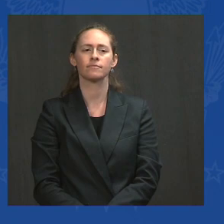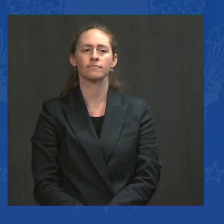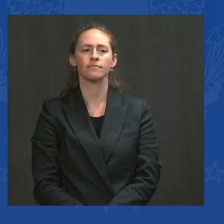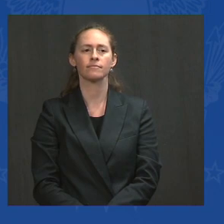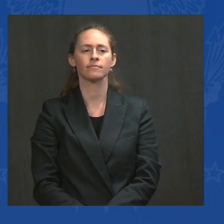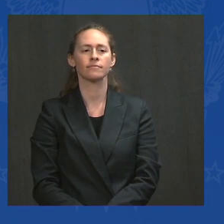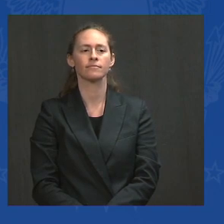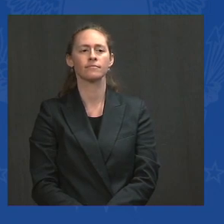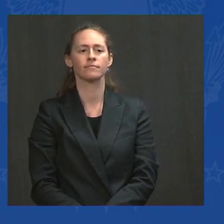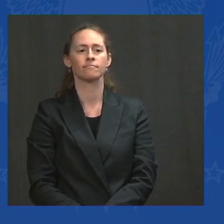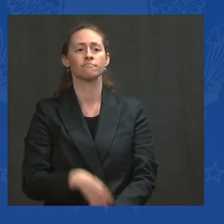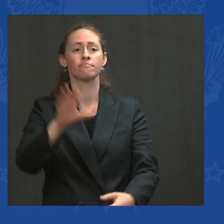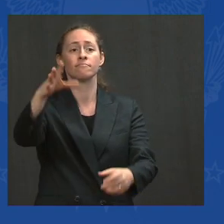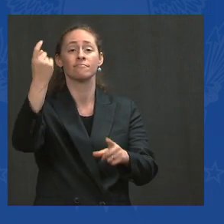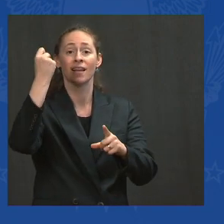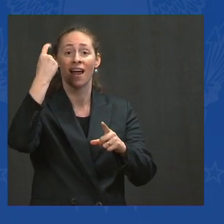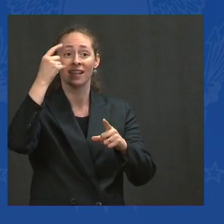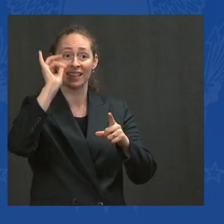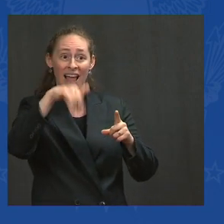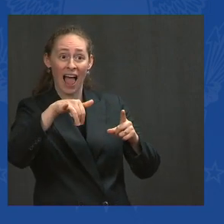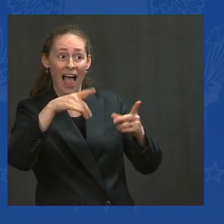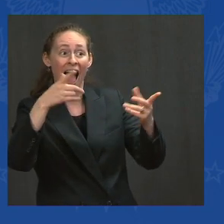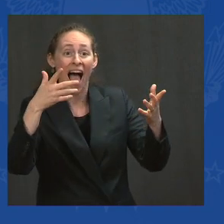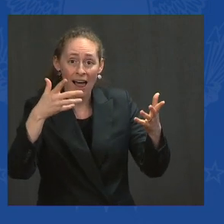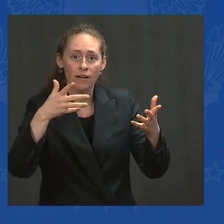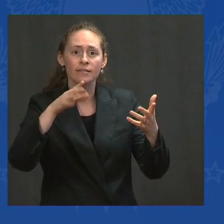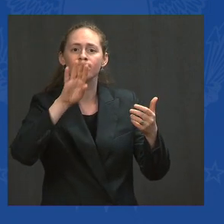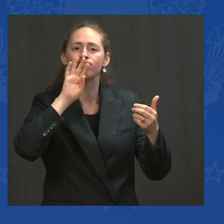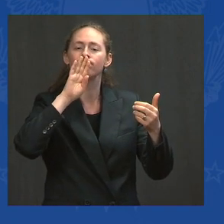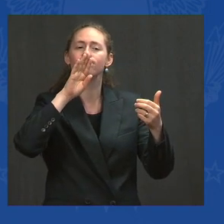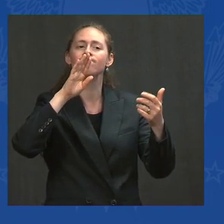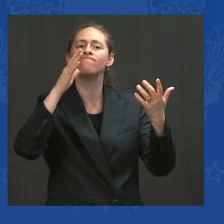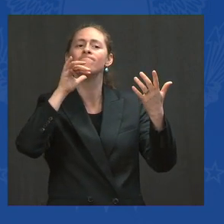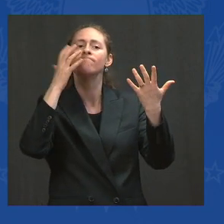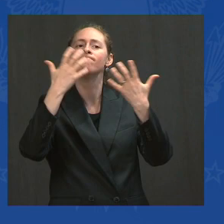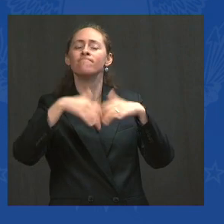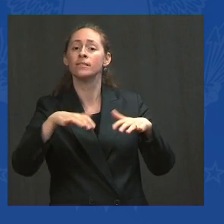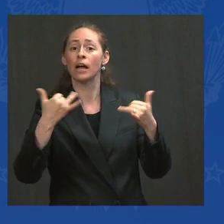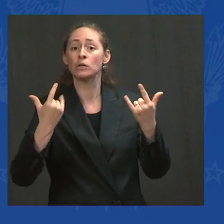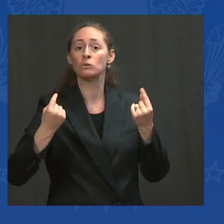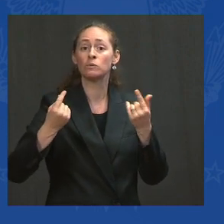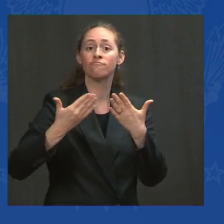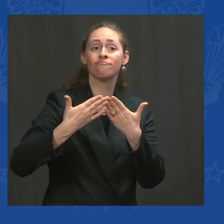So the question now is, where do they go from here? That -- the jury is still out.